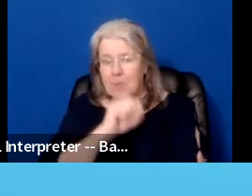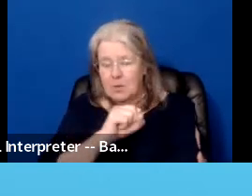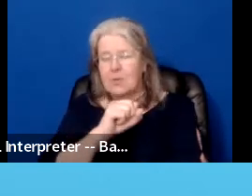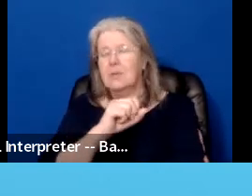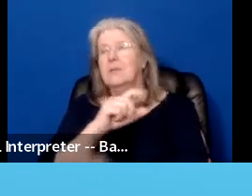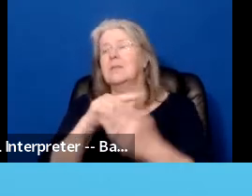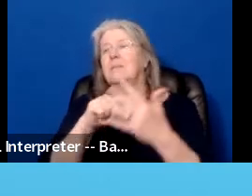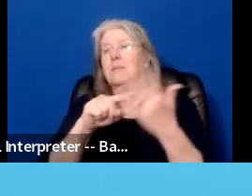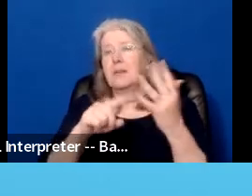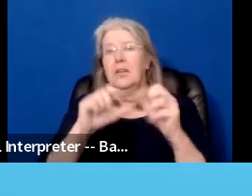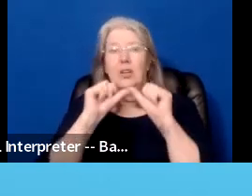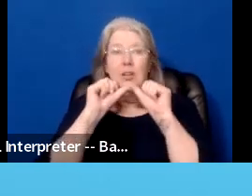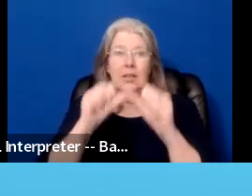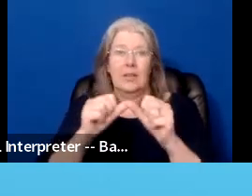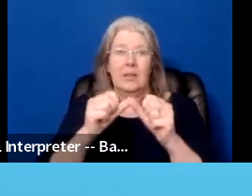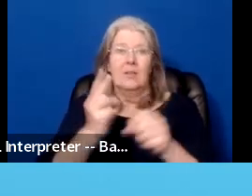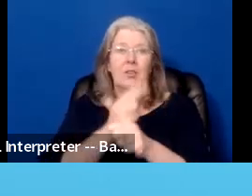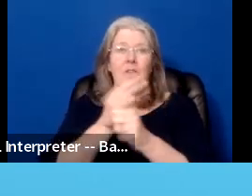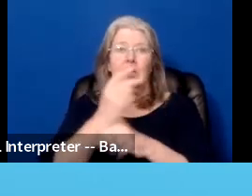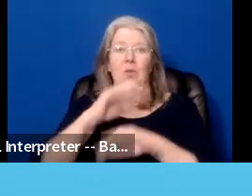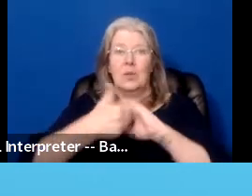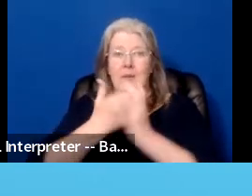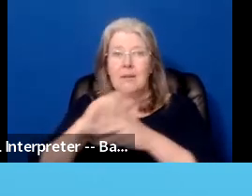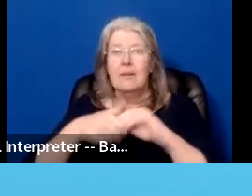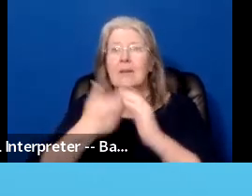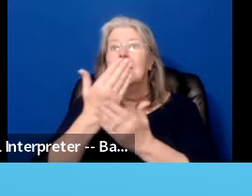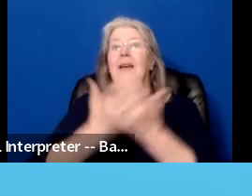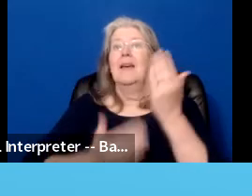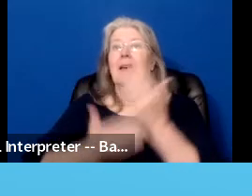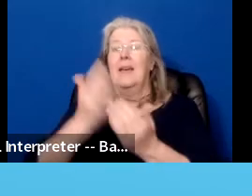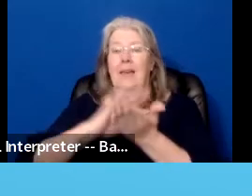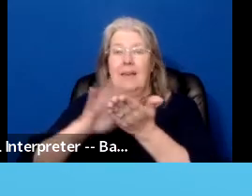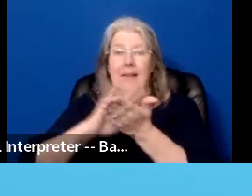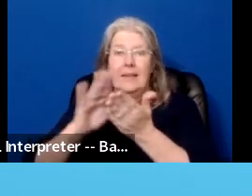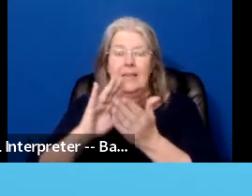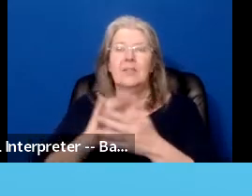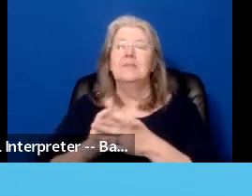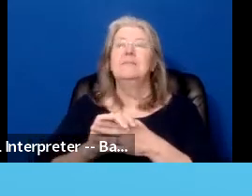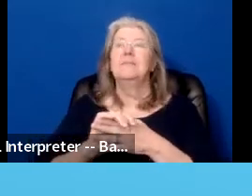You continue to carry hand sanitizer in your pocket because I think everybody should, and